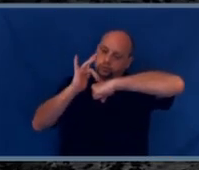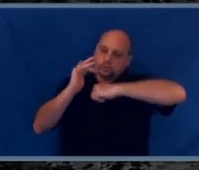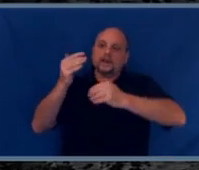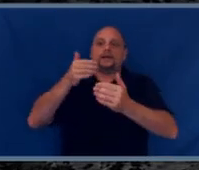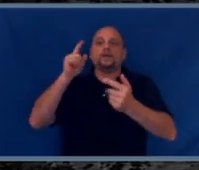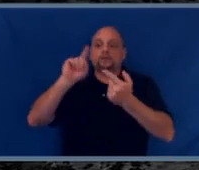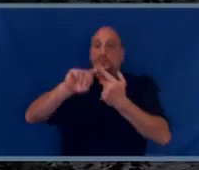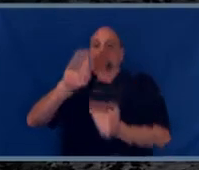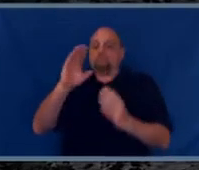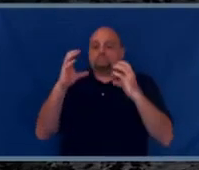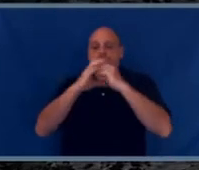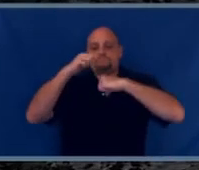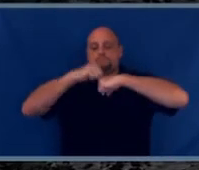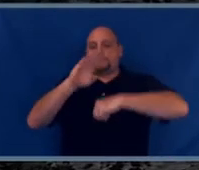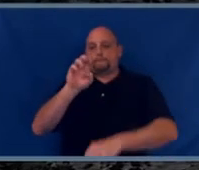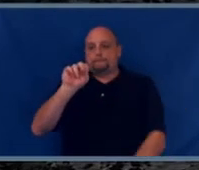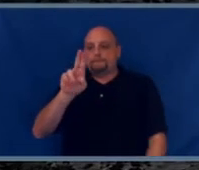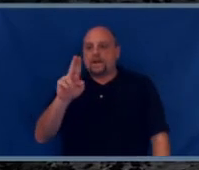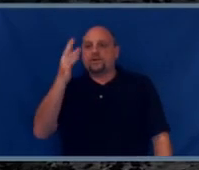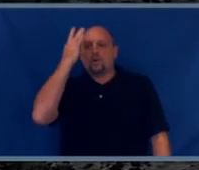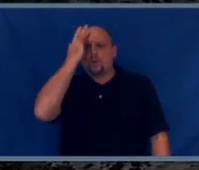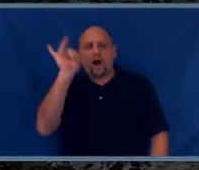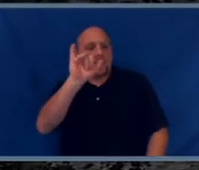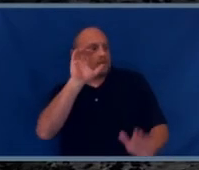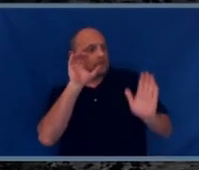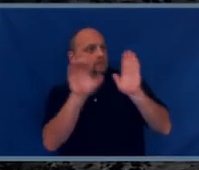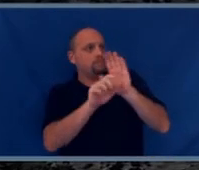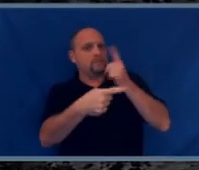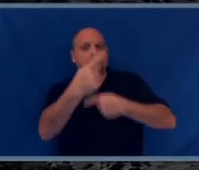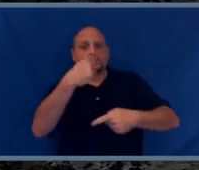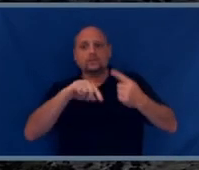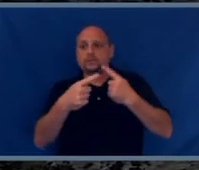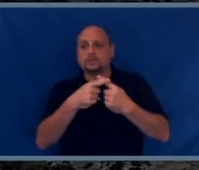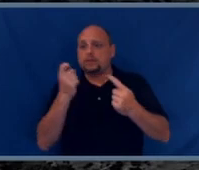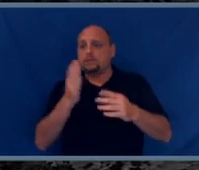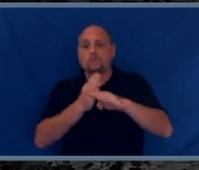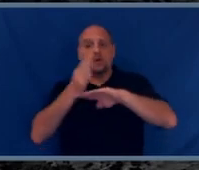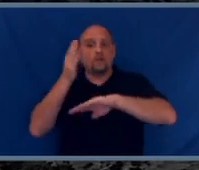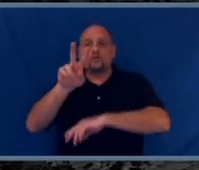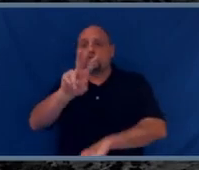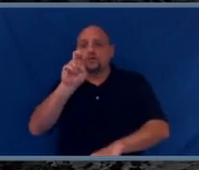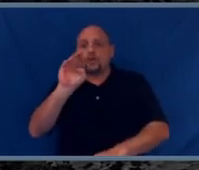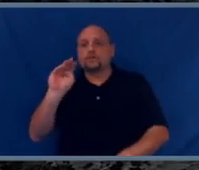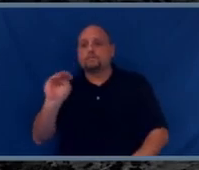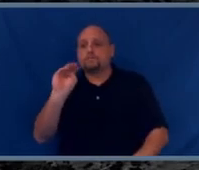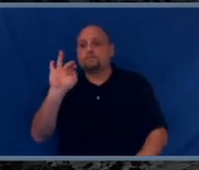WHEN YOU CONSIDER THAT THE IMAGES ARE COMING FROM 2 MILLION MILES AWAY.